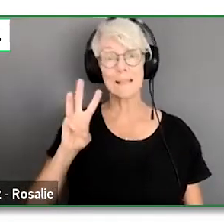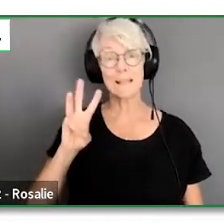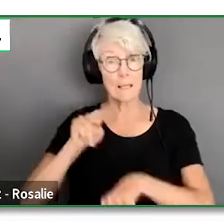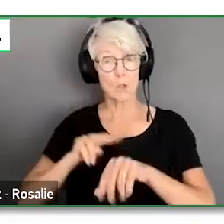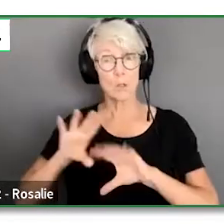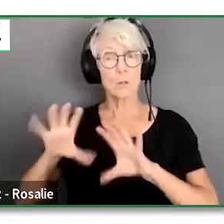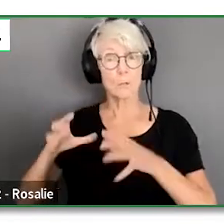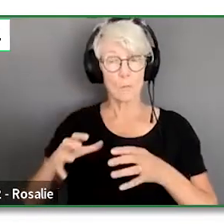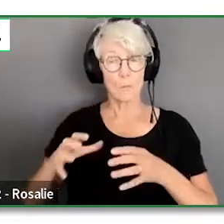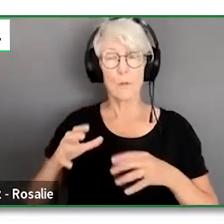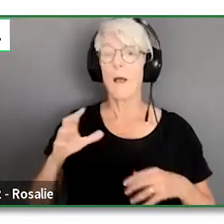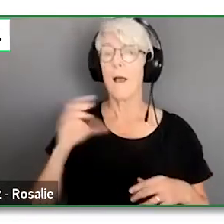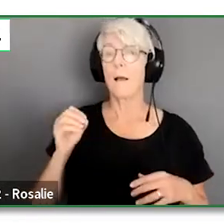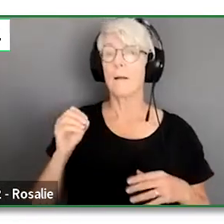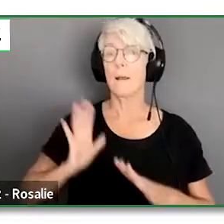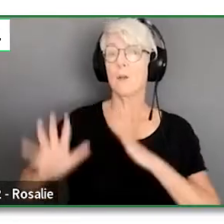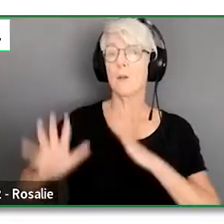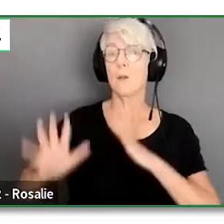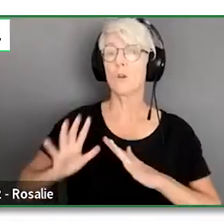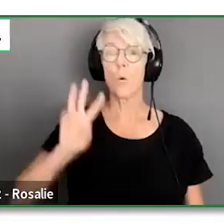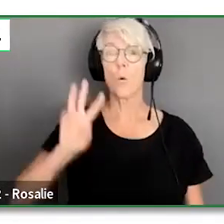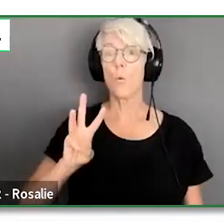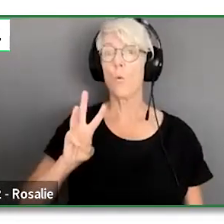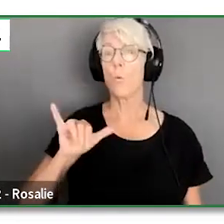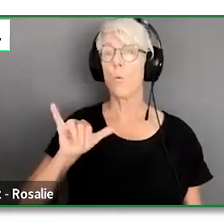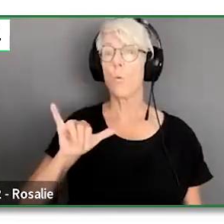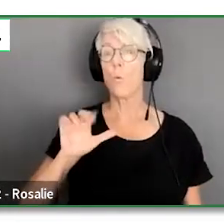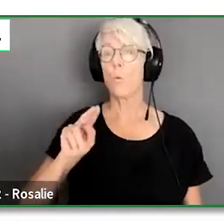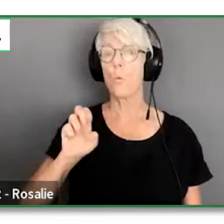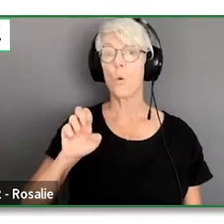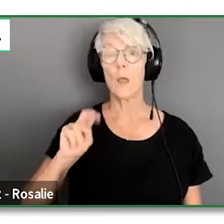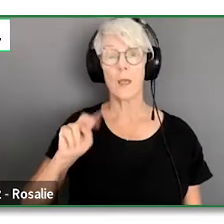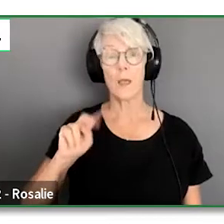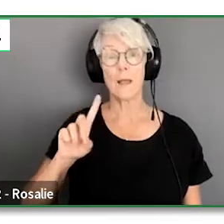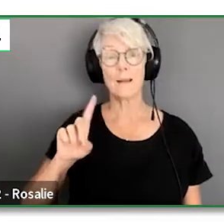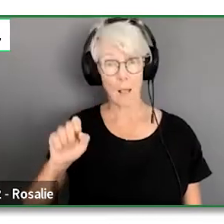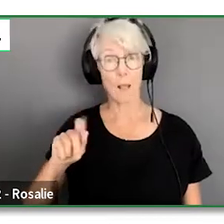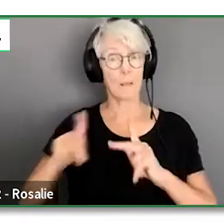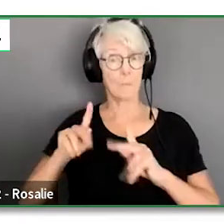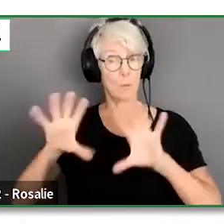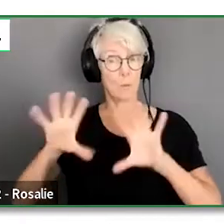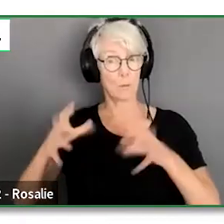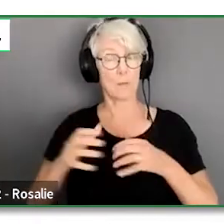and the ancient Wendat Peoples. The territory which we refer to as